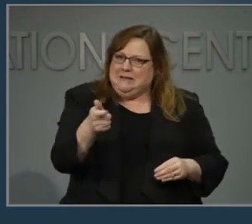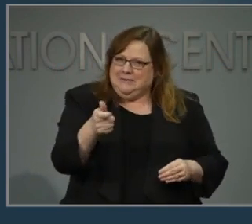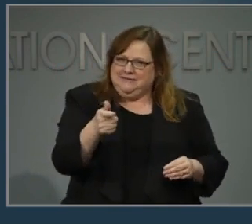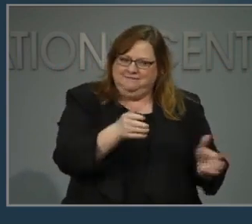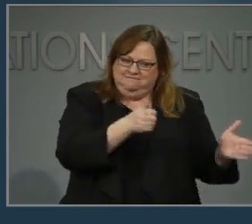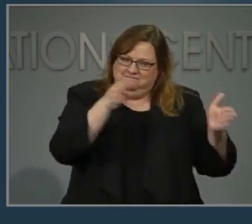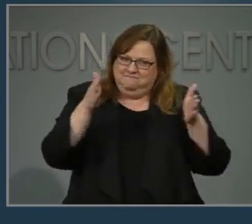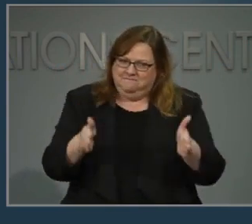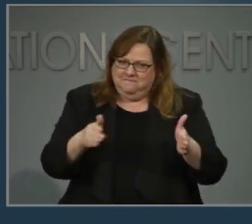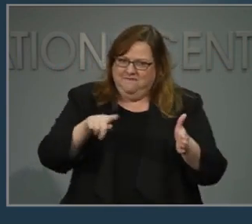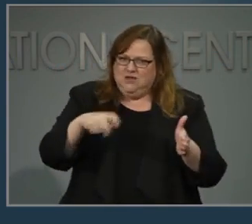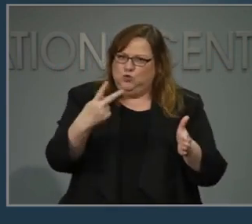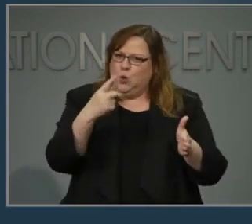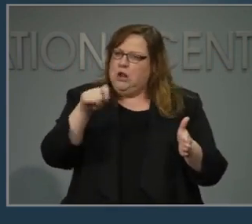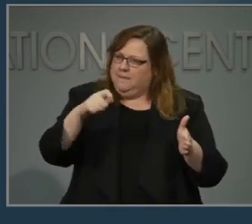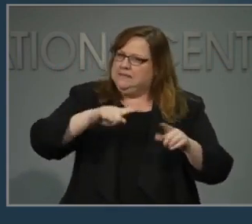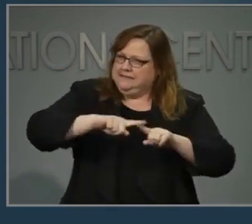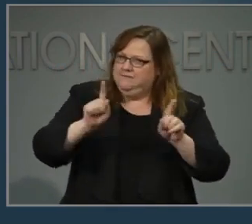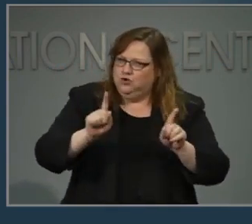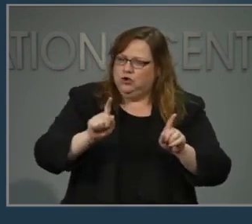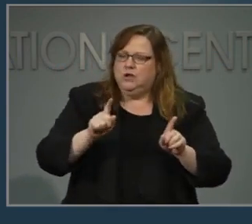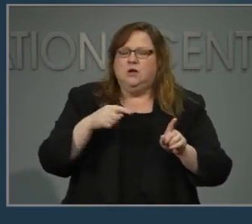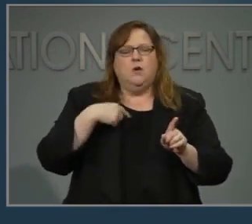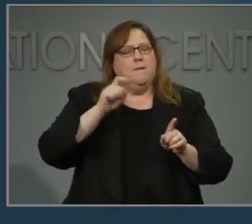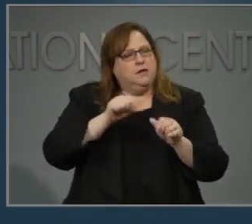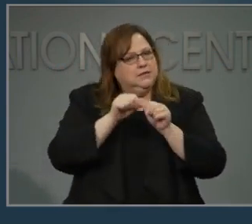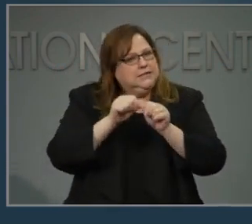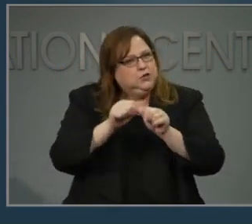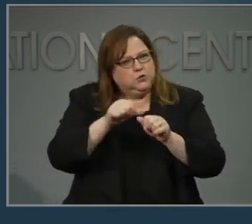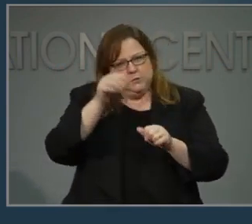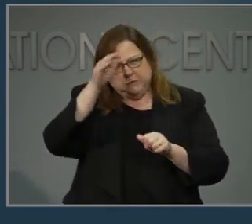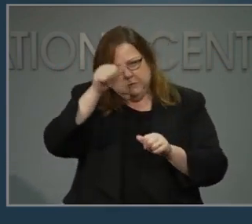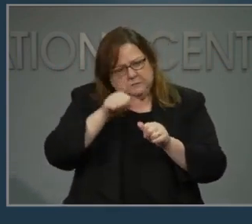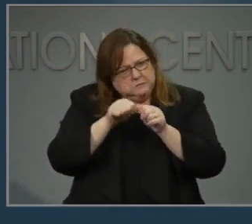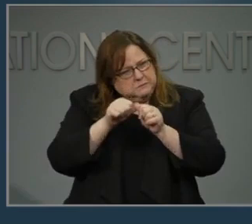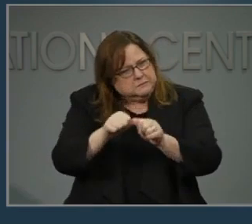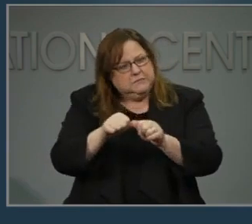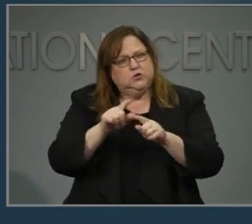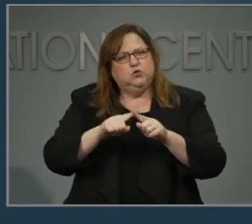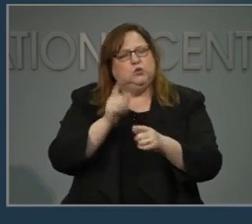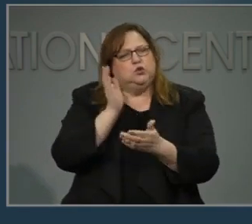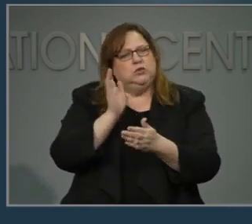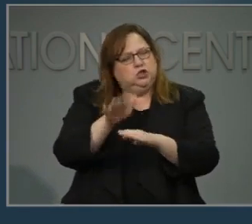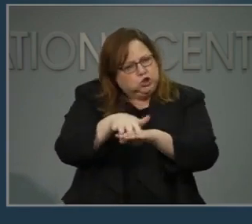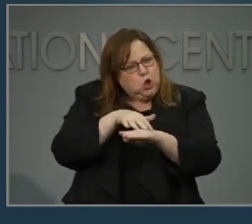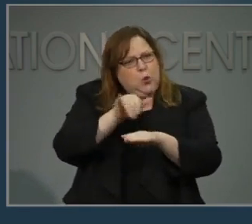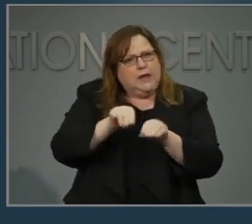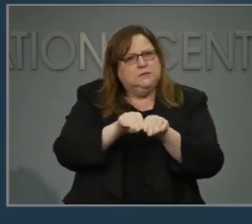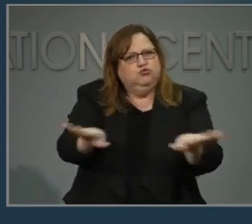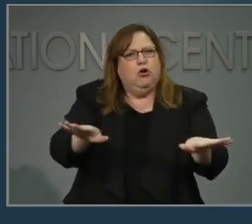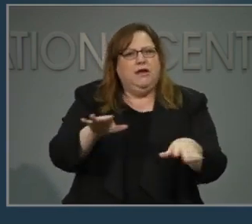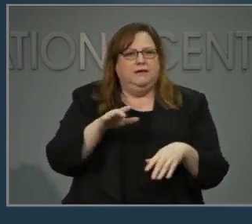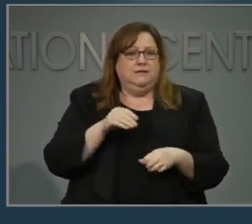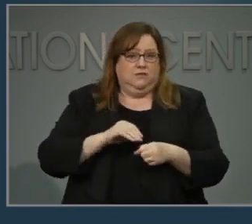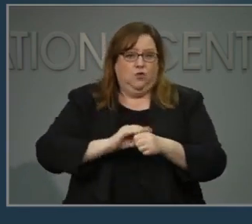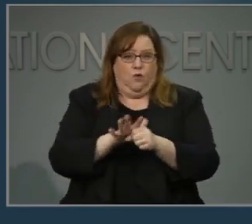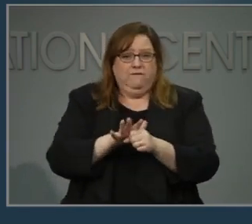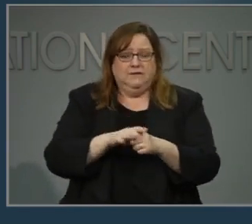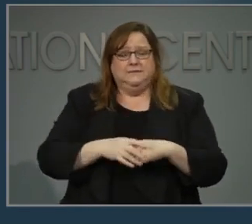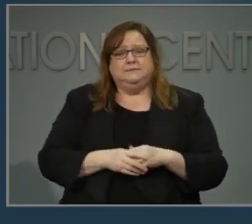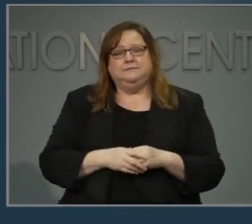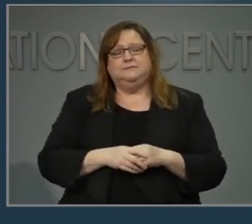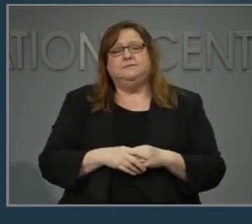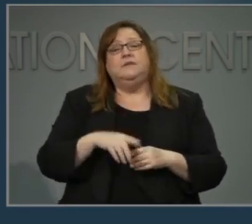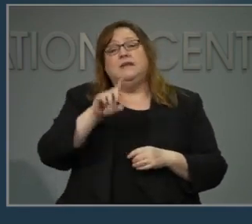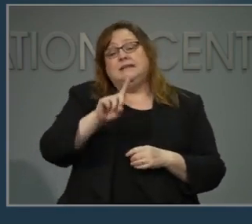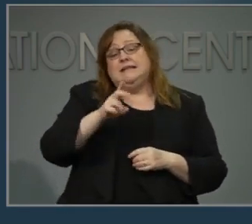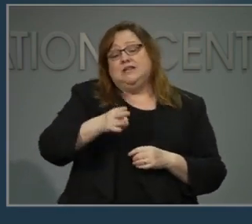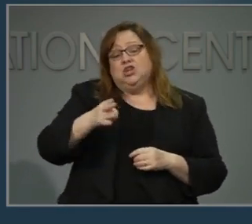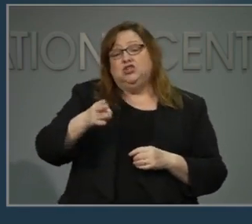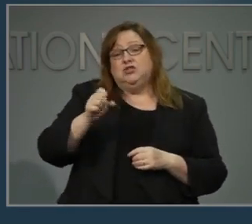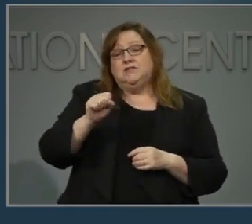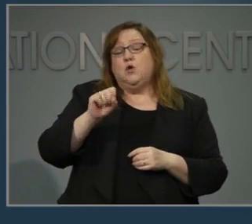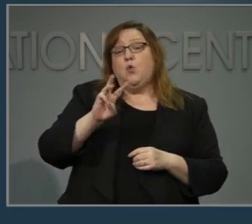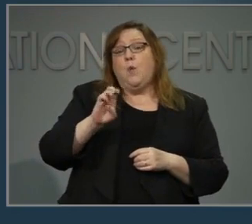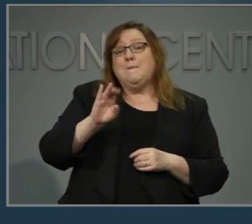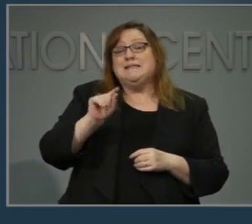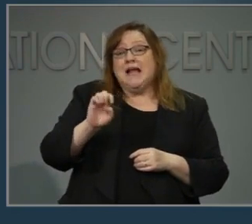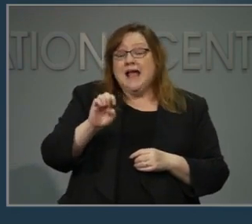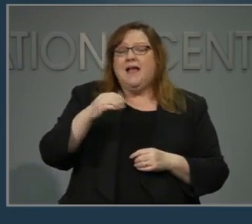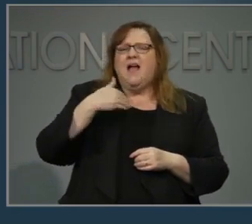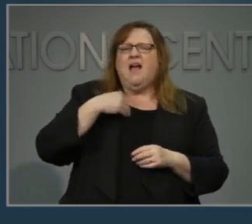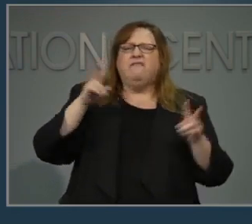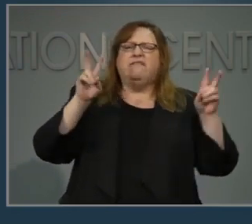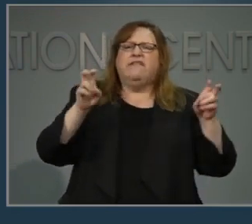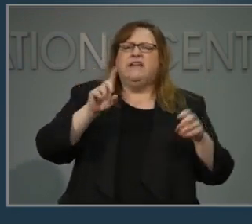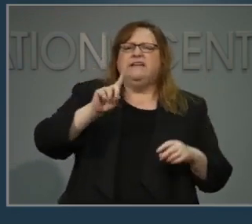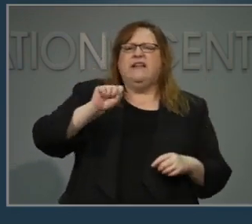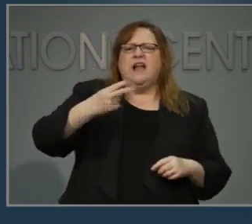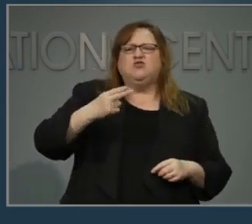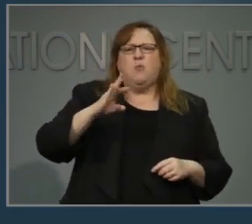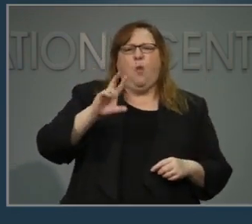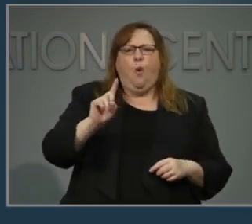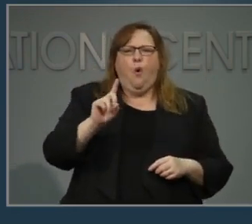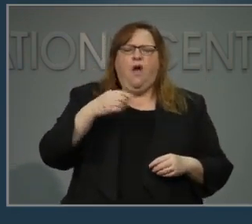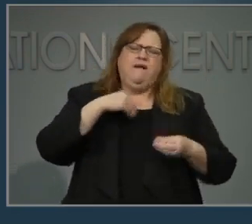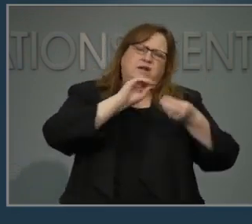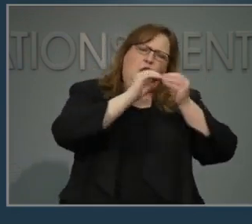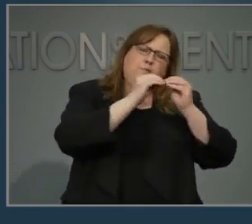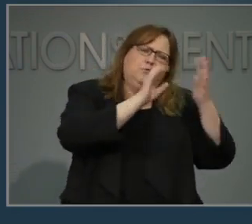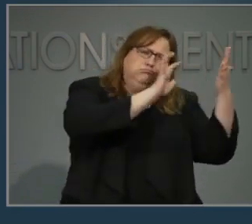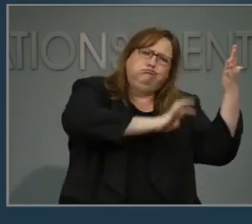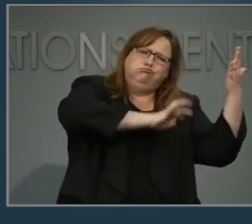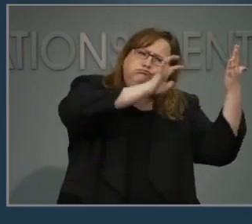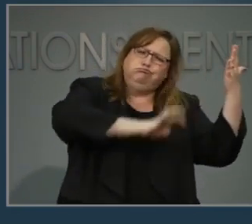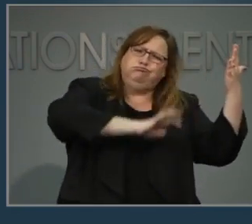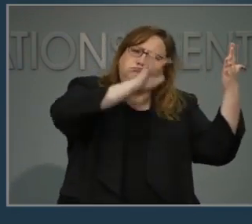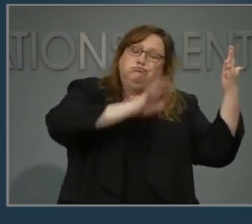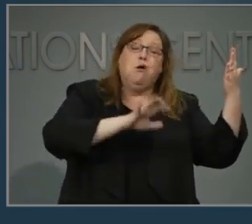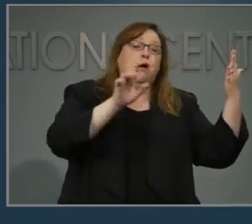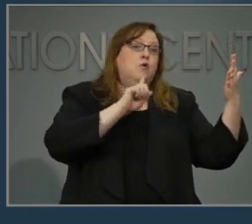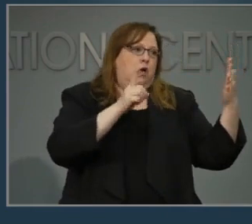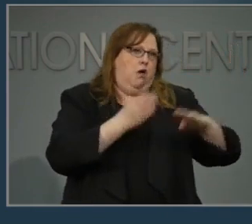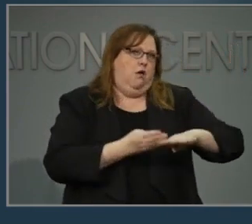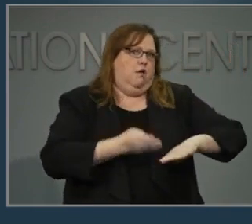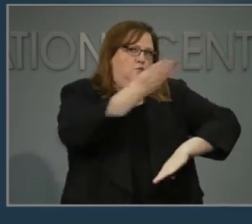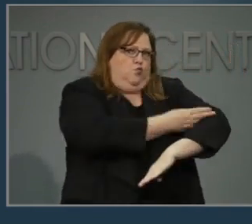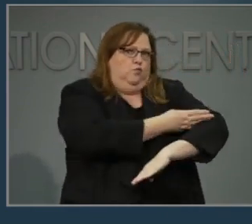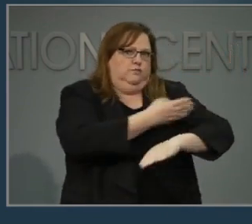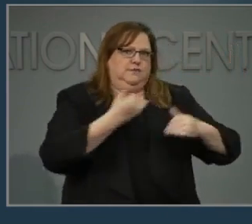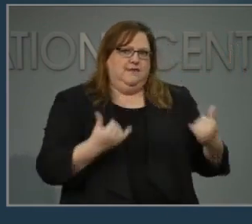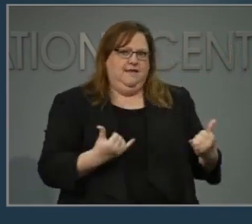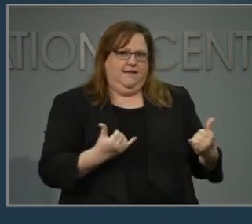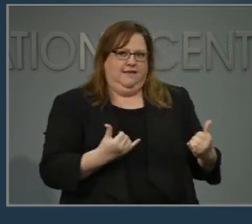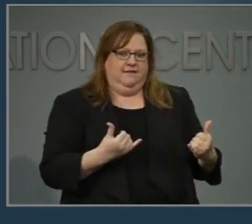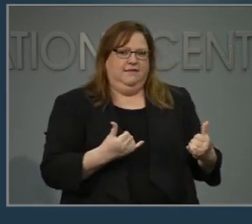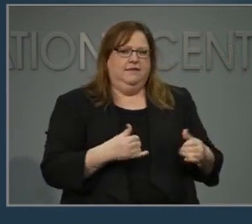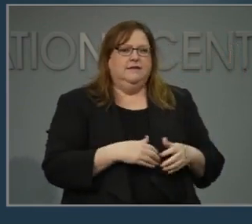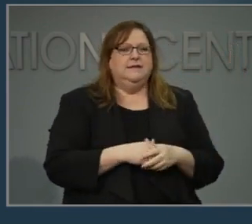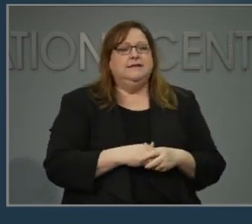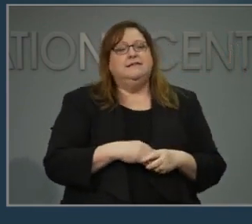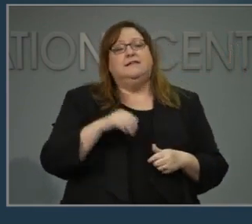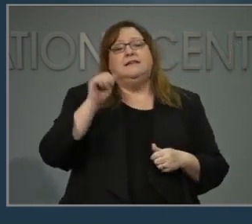WE NEED TO BE INCREDIBLY I WANT TO INCLUDE THAT OUR TEAM LAUNCHED AN UPDATED COVID-19 DASHBOARD ON THE THE H.H.S WEBSITE THAT PROVIDES AN OVERVIEW OF THE METRICS I